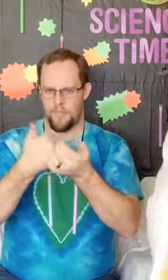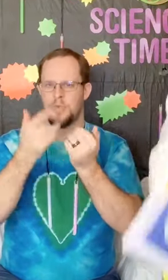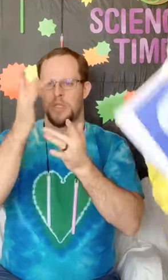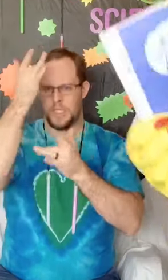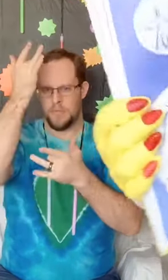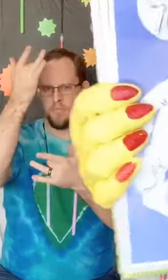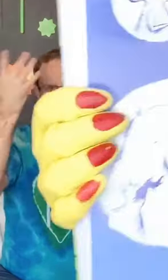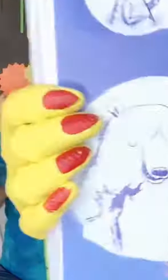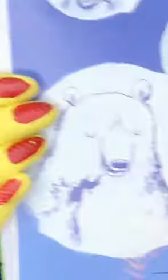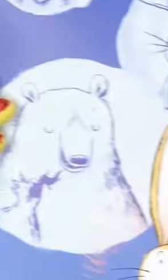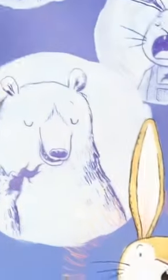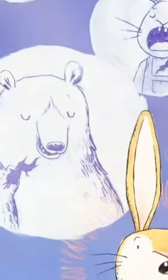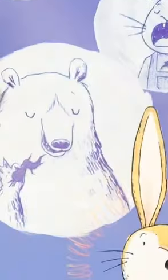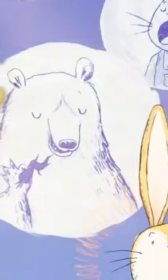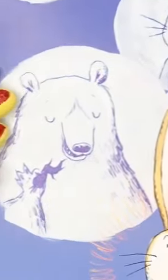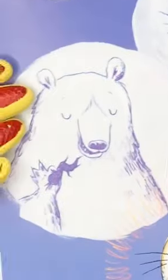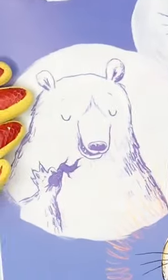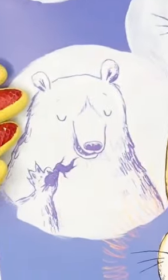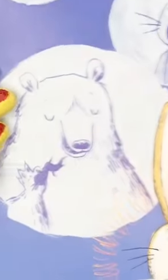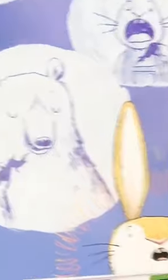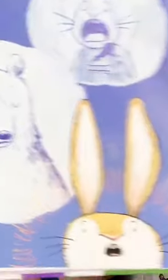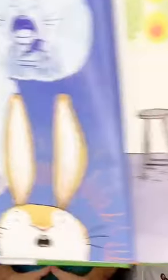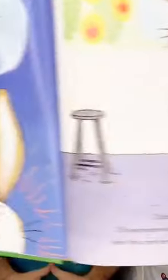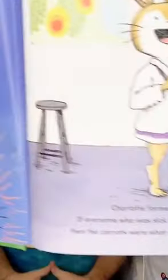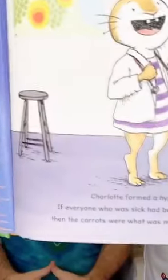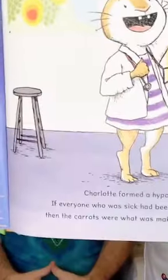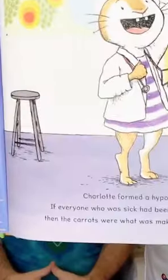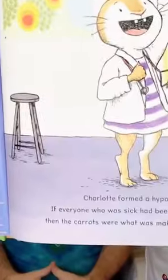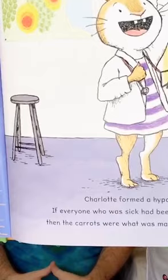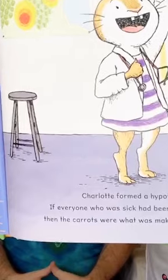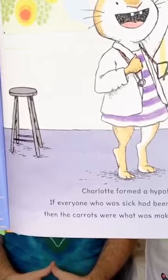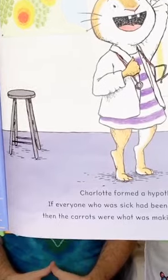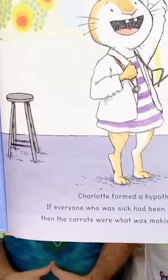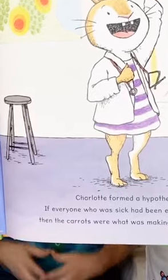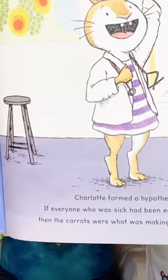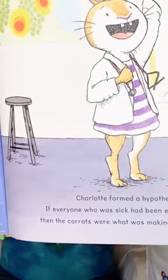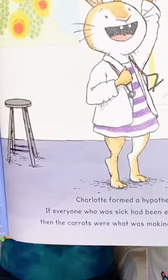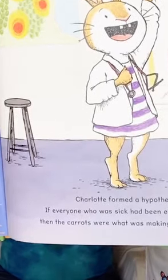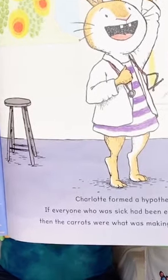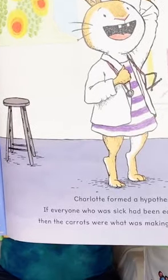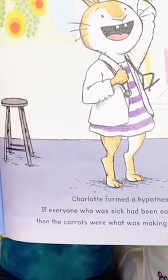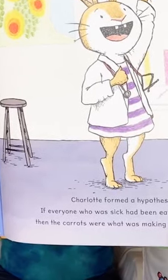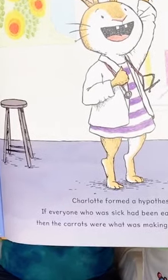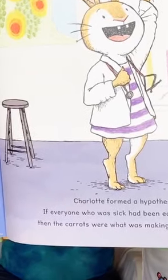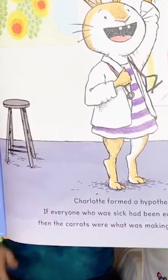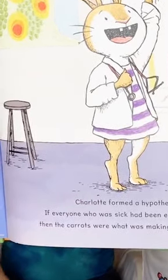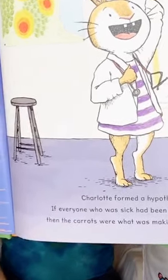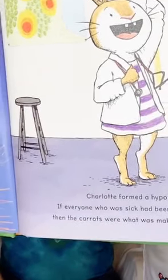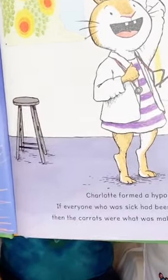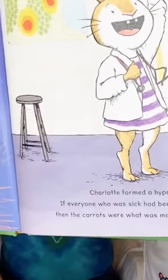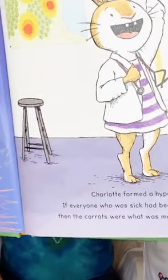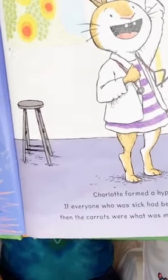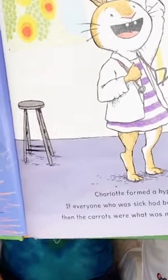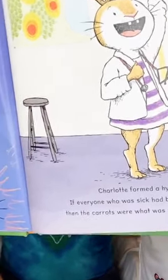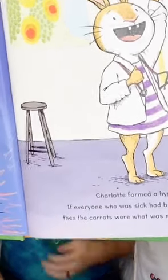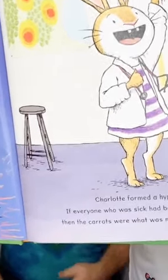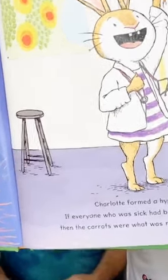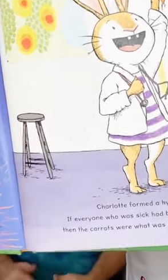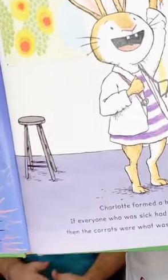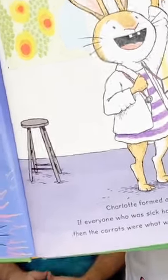So, here she was. She was thinking about the fact that they had all eaten carrots and now they're sick. And she was like, "Maybe these two things are connected." So that was her hypothesis. That was her,